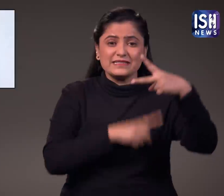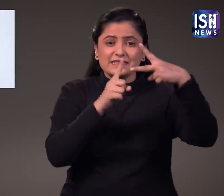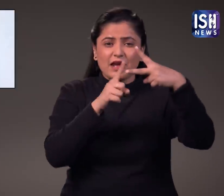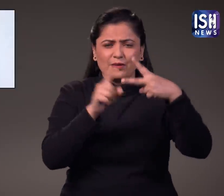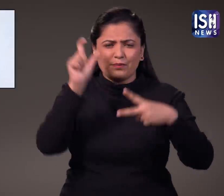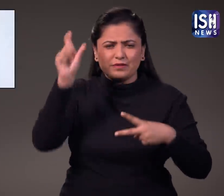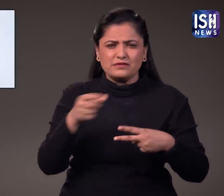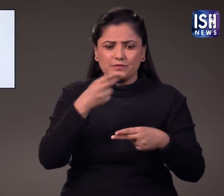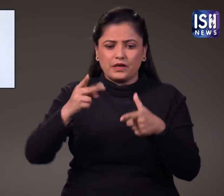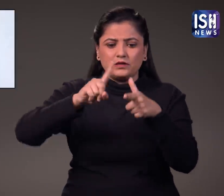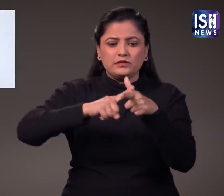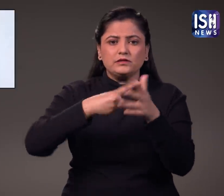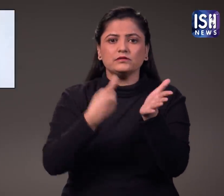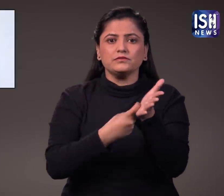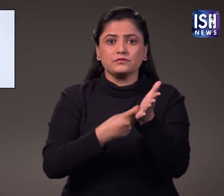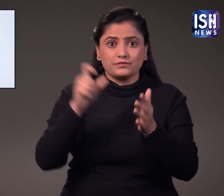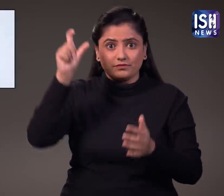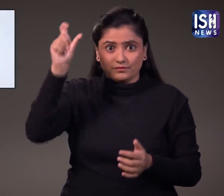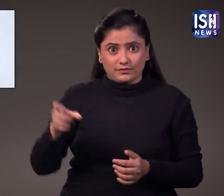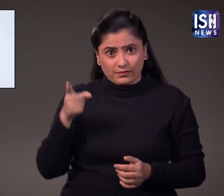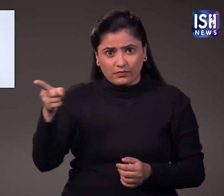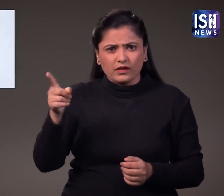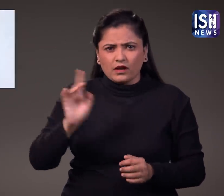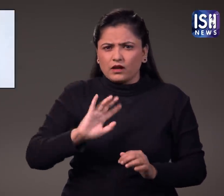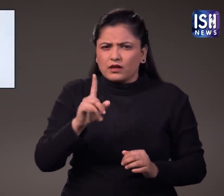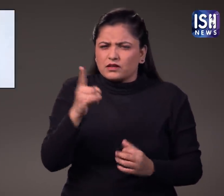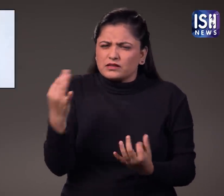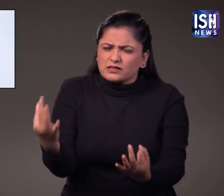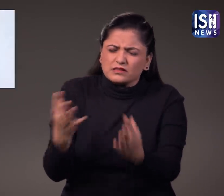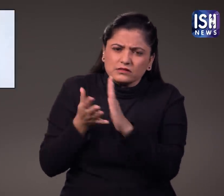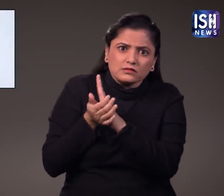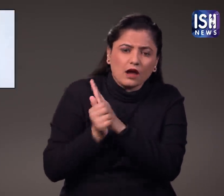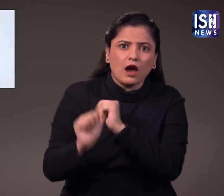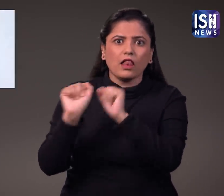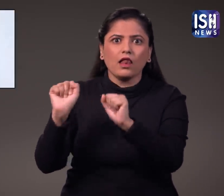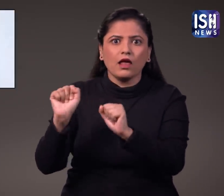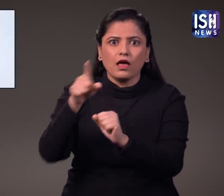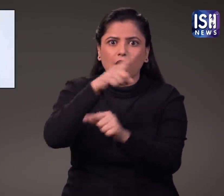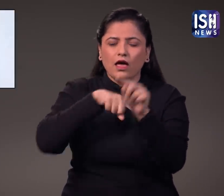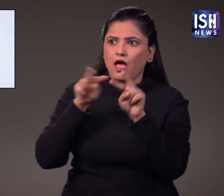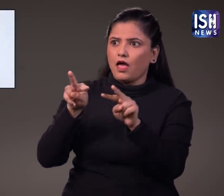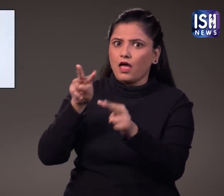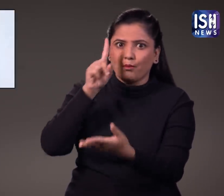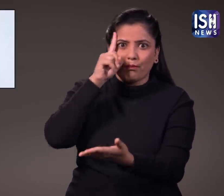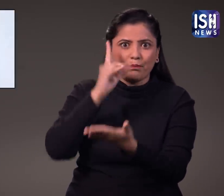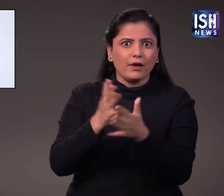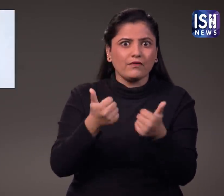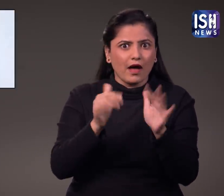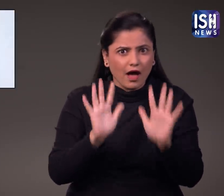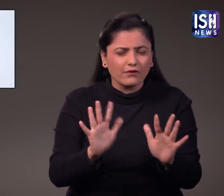Jyoti Raj is an extremely skilled person. You will not believe his super power.